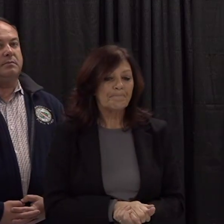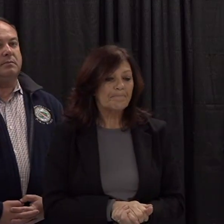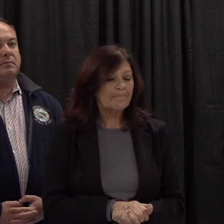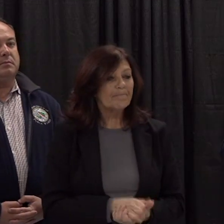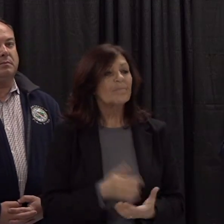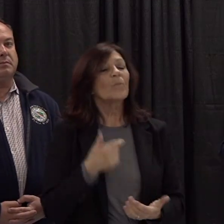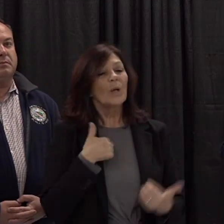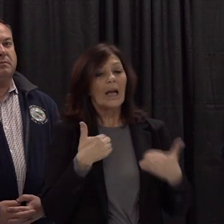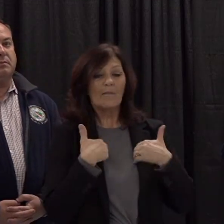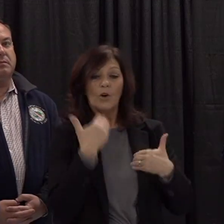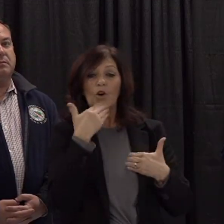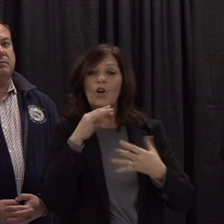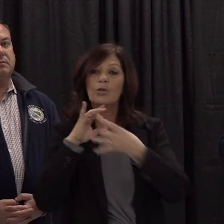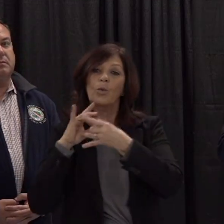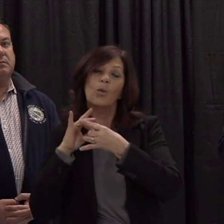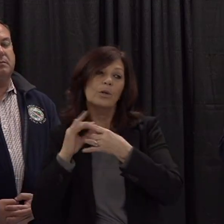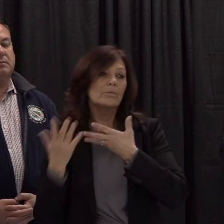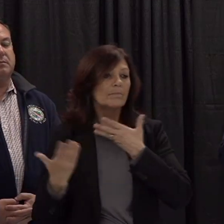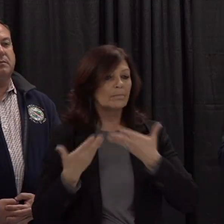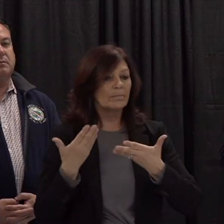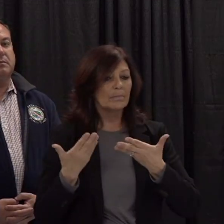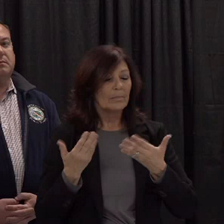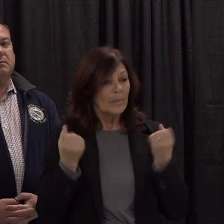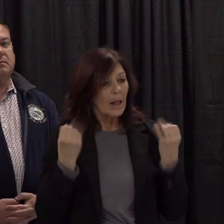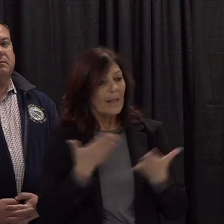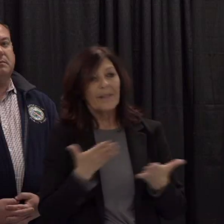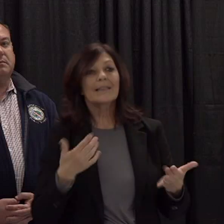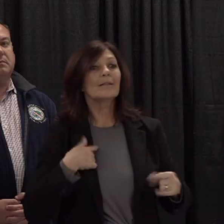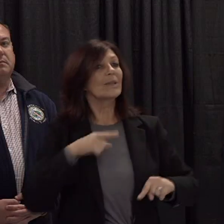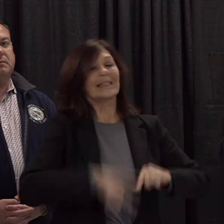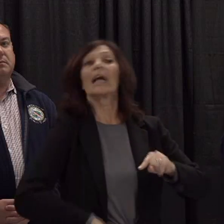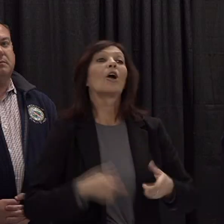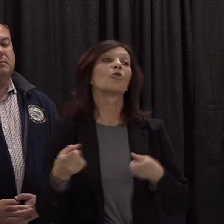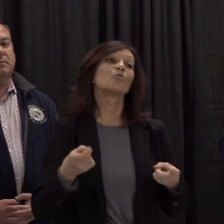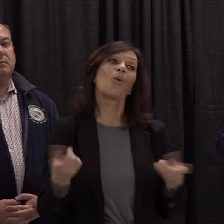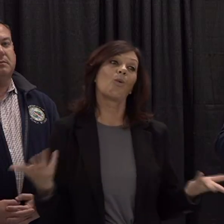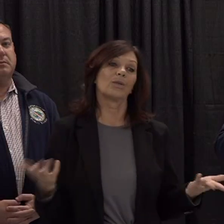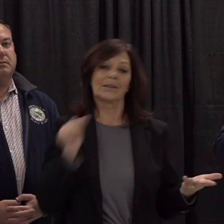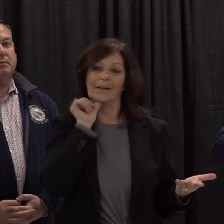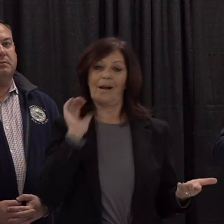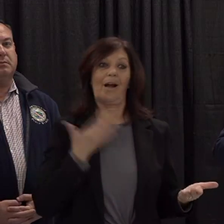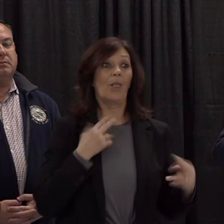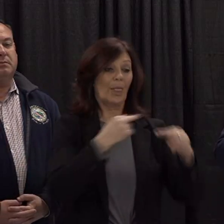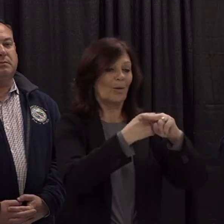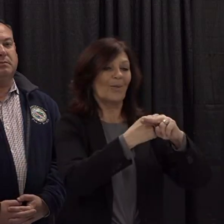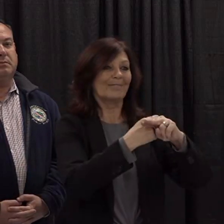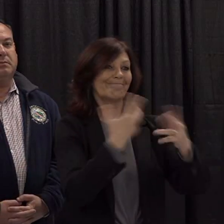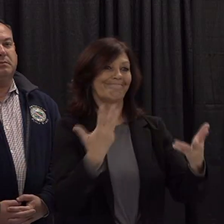So we do have good coordination. But a lot of those things we can't control when it's out of our hands, like the Thruway.